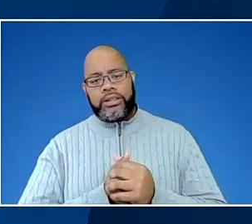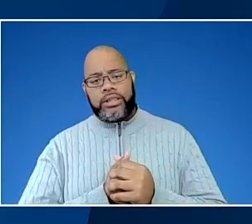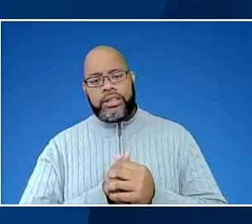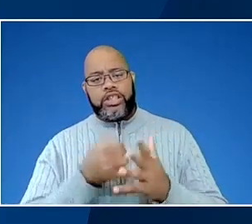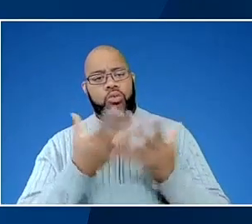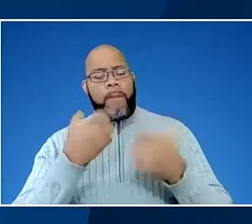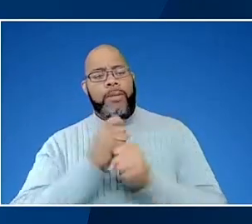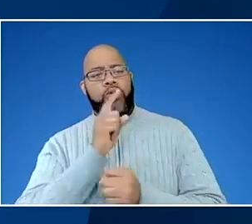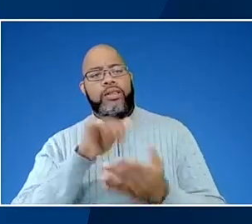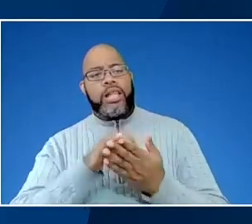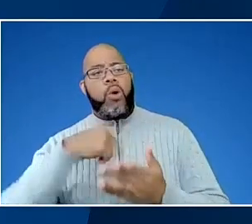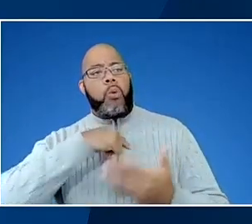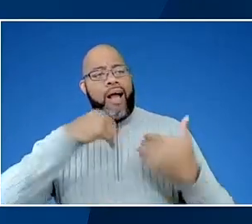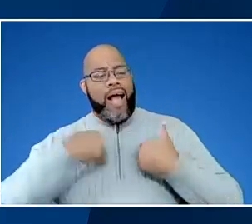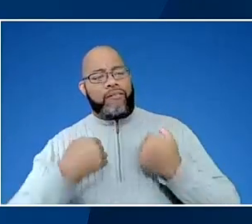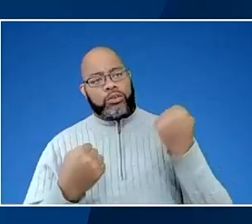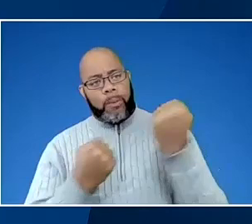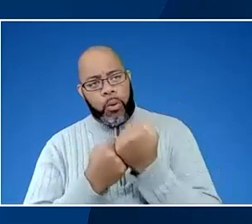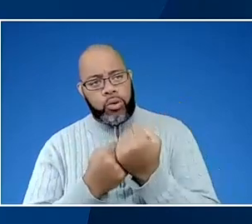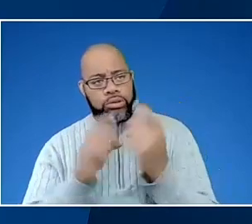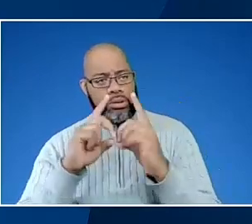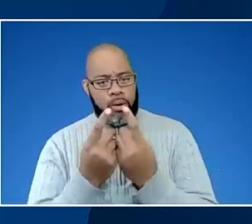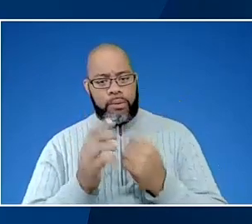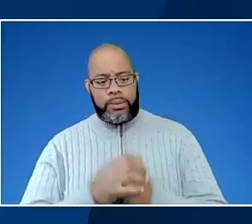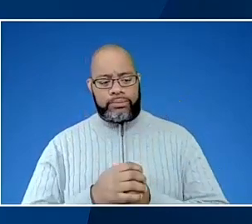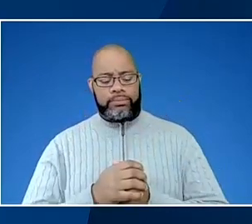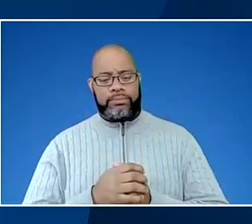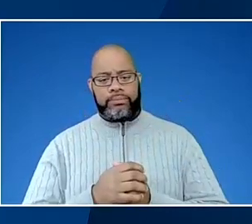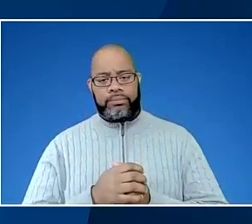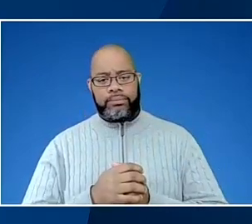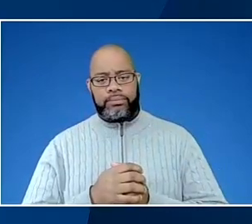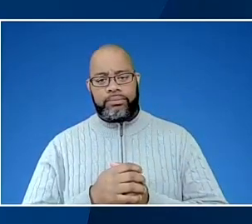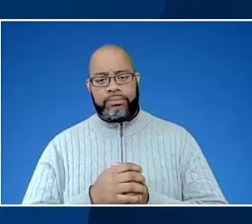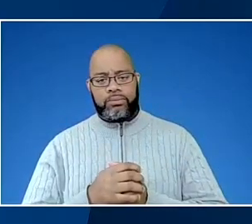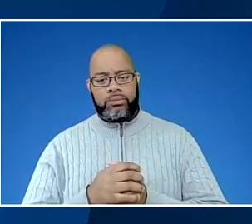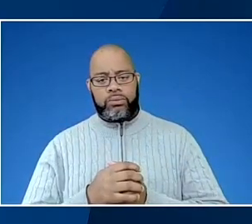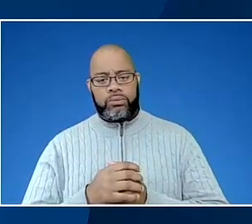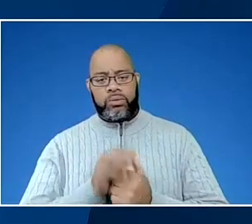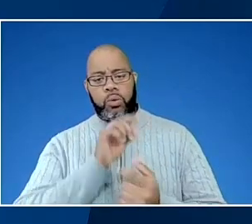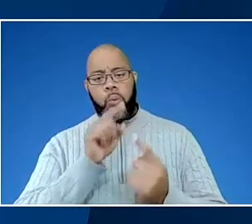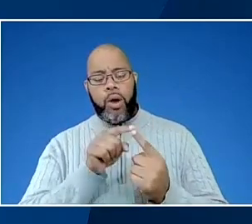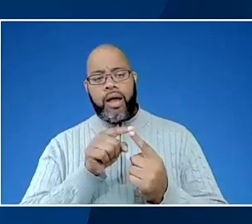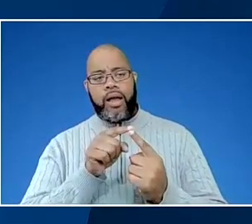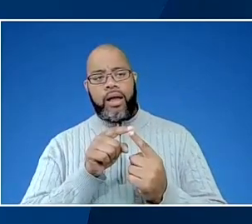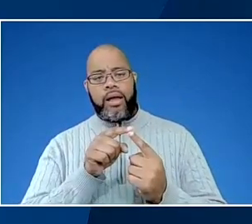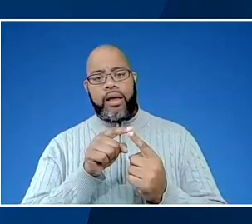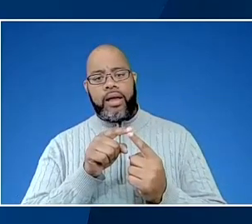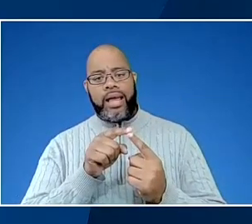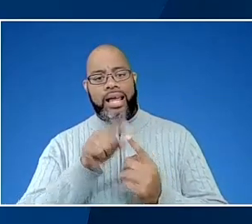that we have the support of the Department when needs arise and things need to be